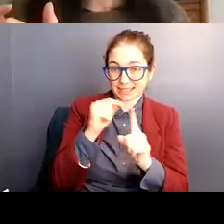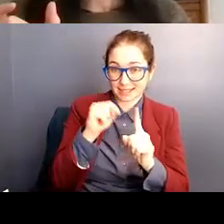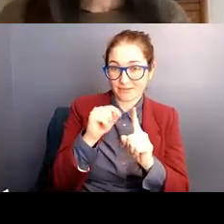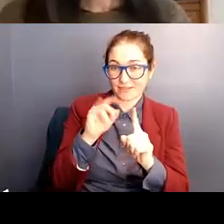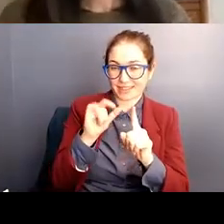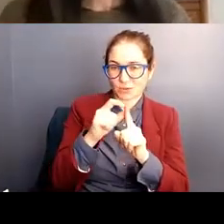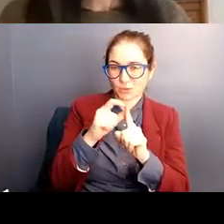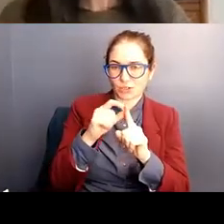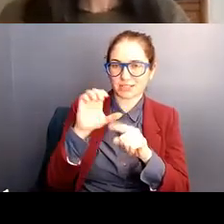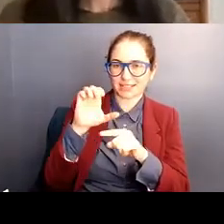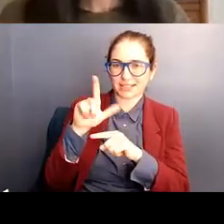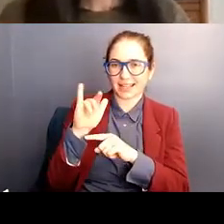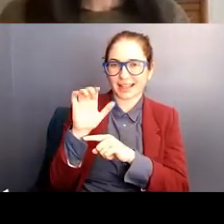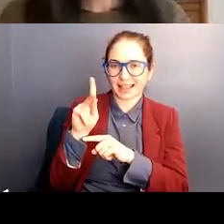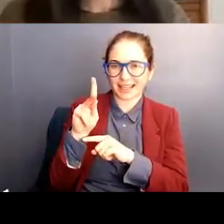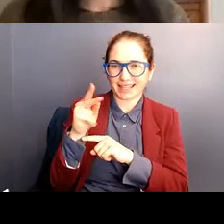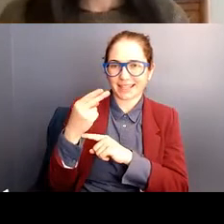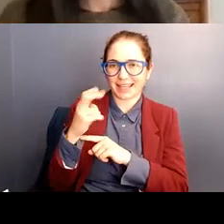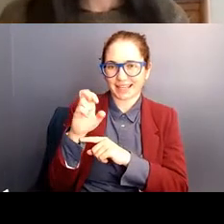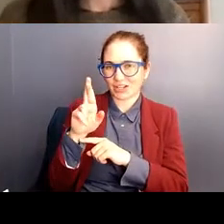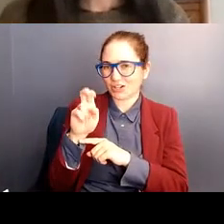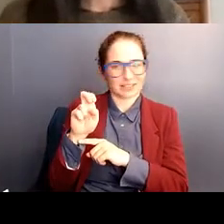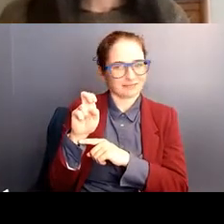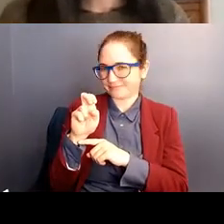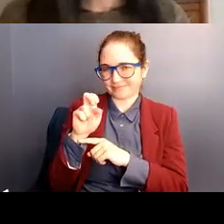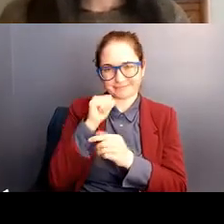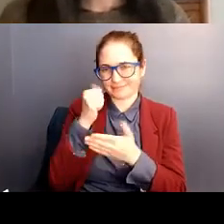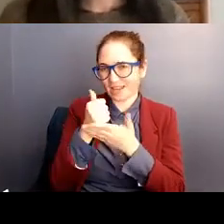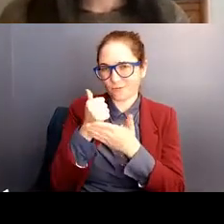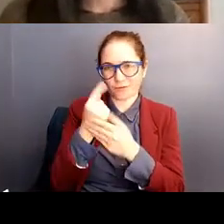here" and that actually is incredibly unhelpful for somebody